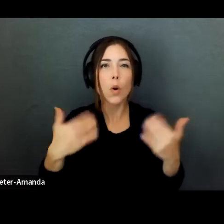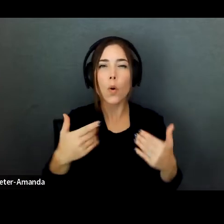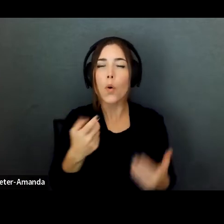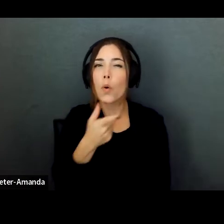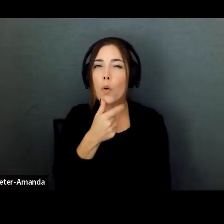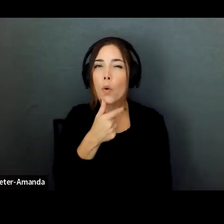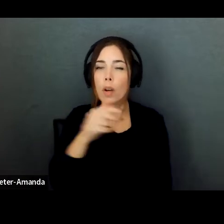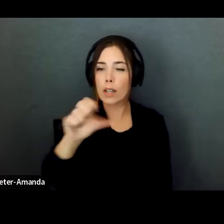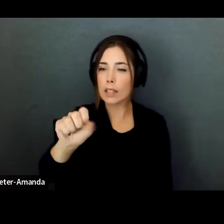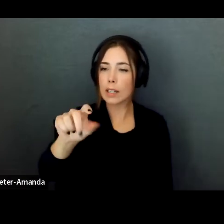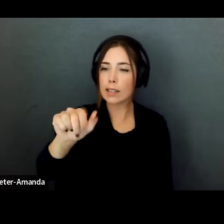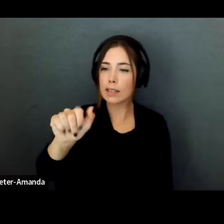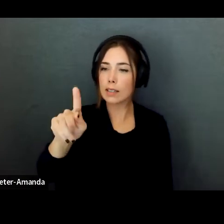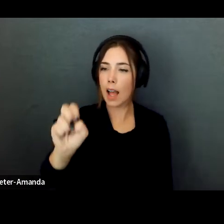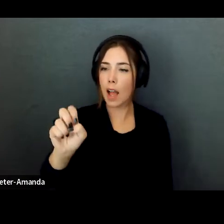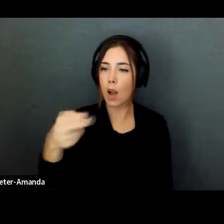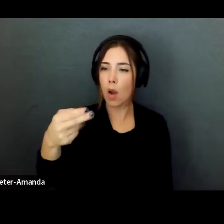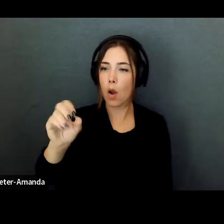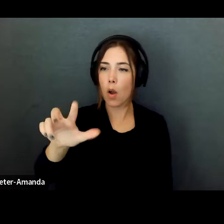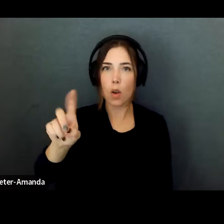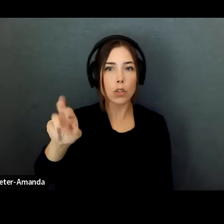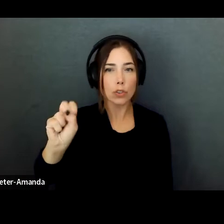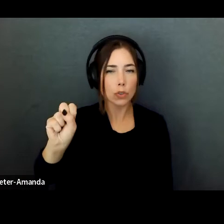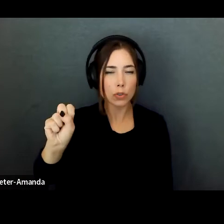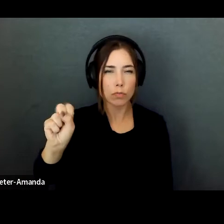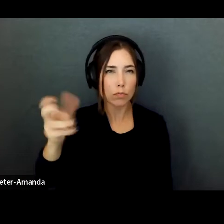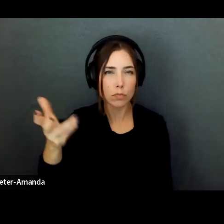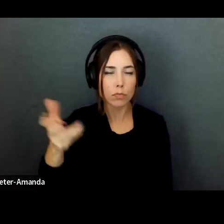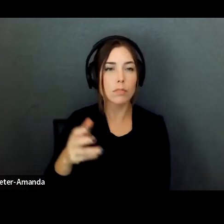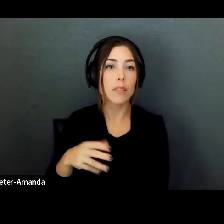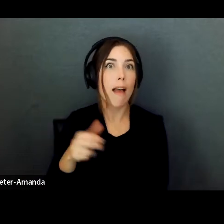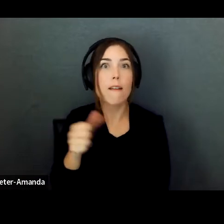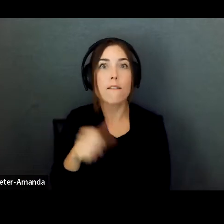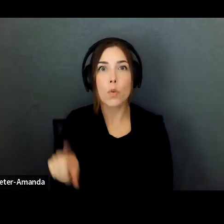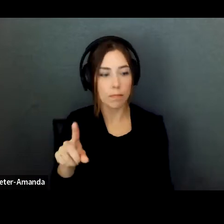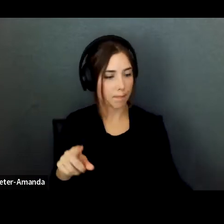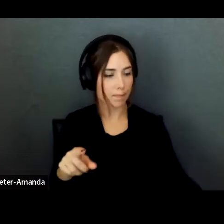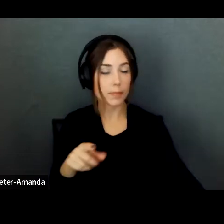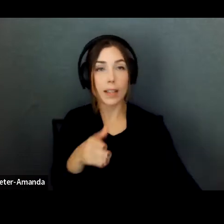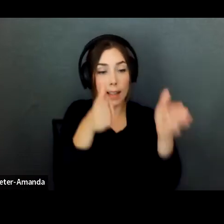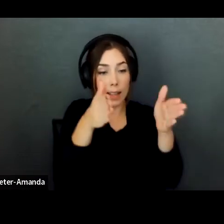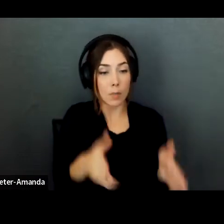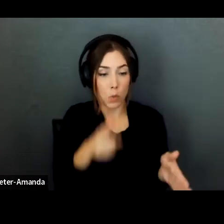We really mean everyone. We mean individual people with disabilities and their families, advocacy groups, every